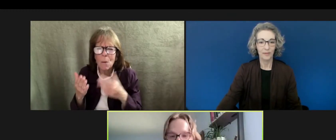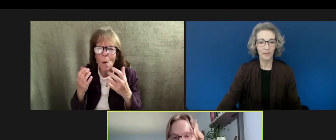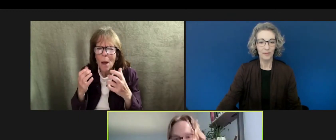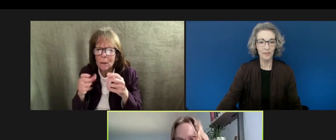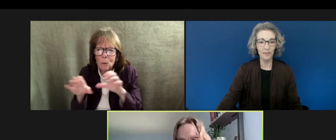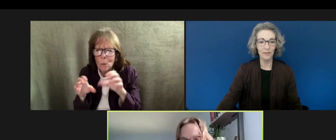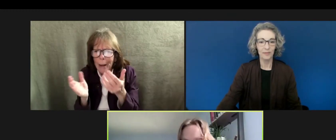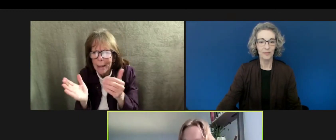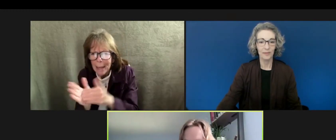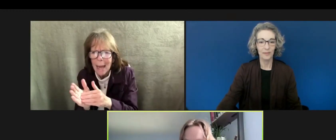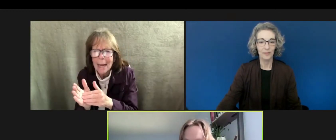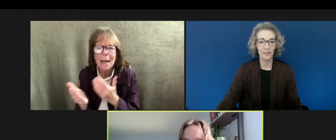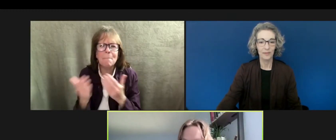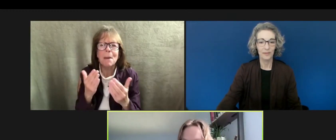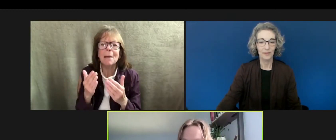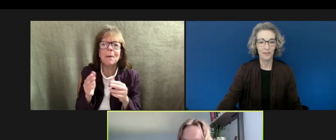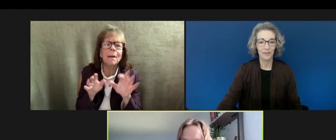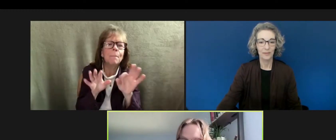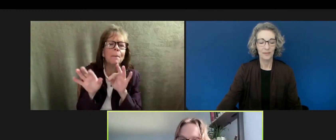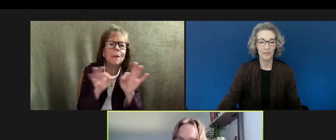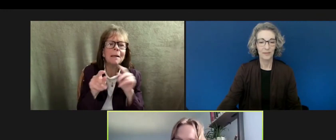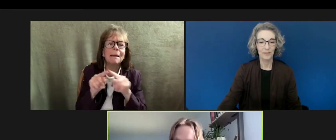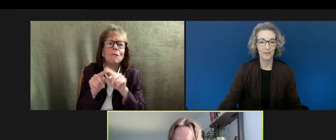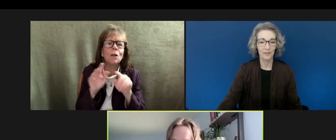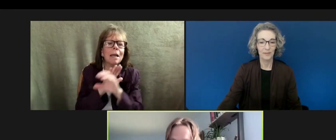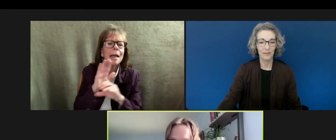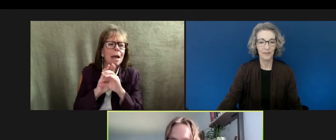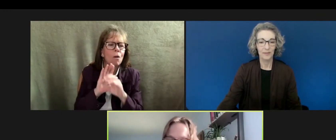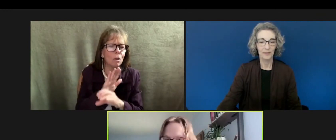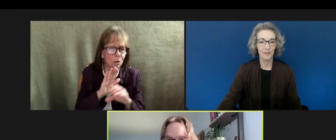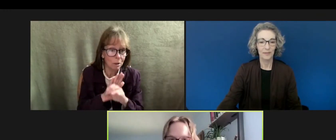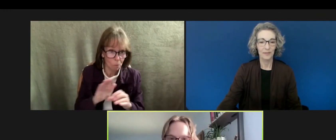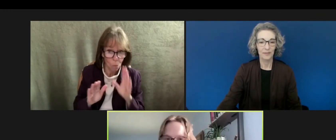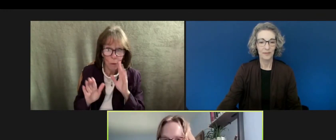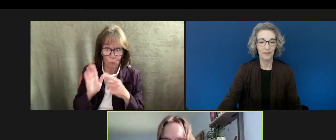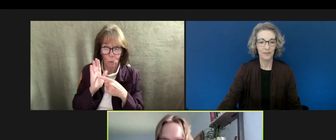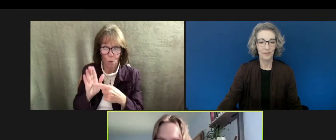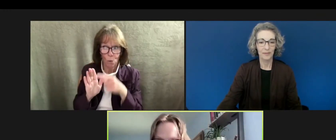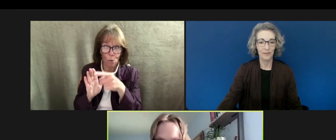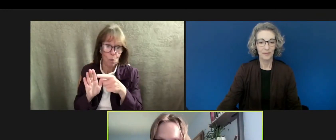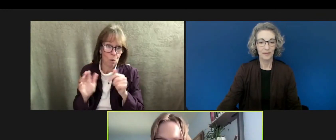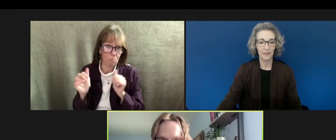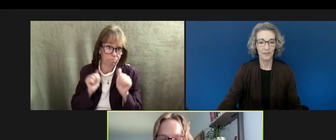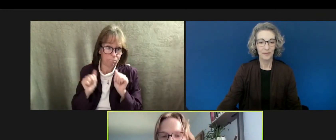So, it's also important to really remember we're gonna show some scenes, we're gonna do a little bit of improvisation.